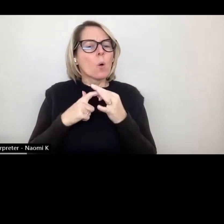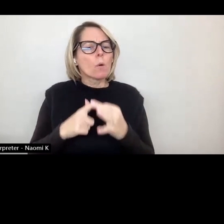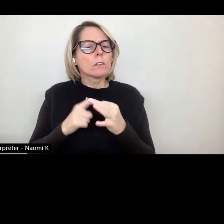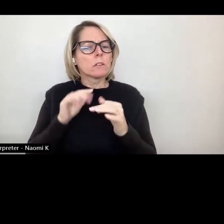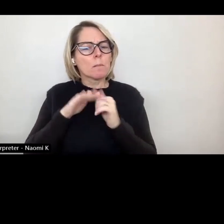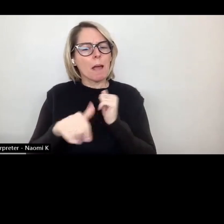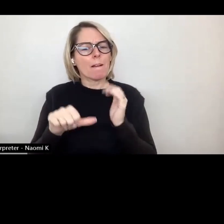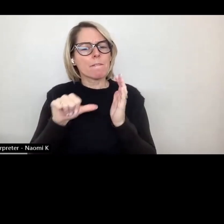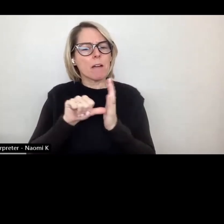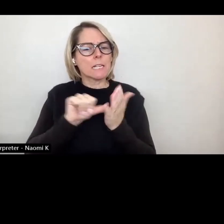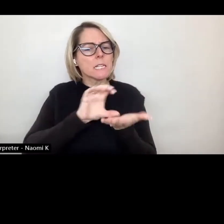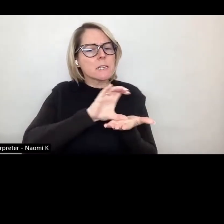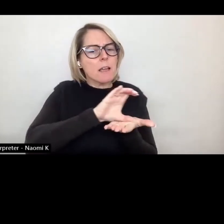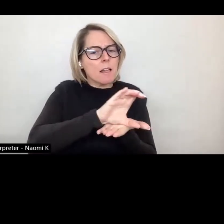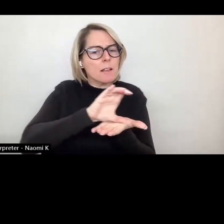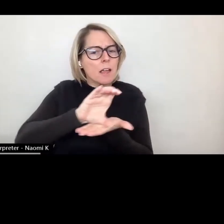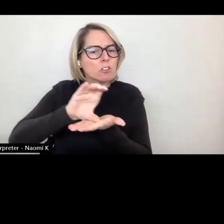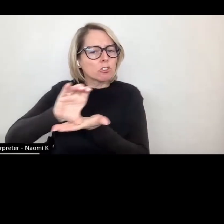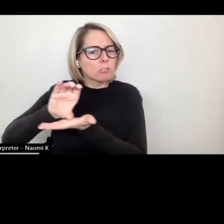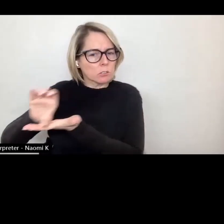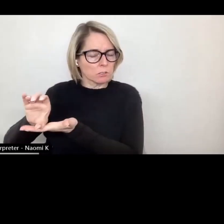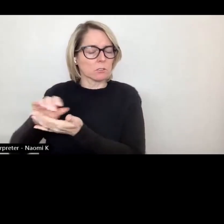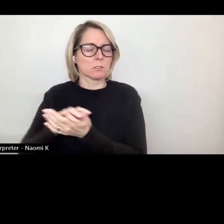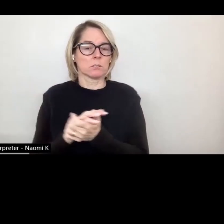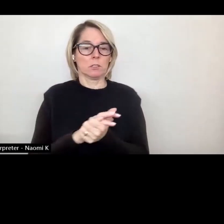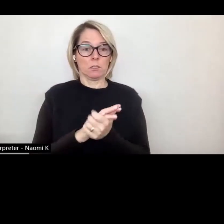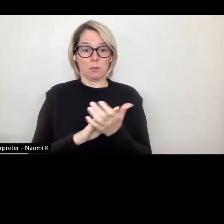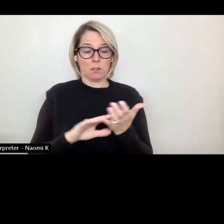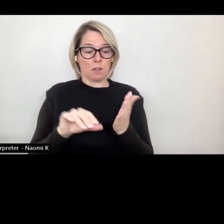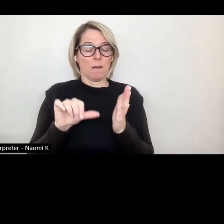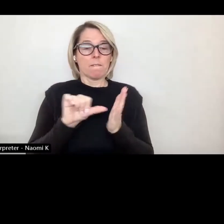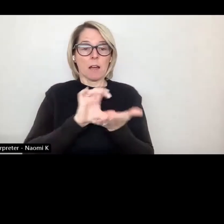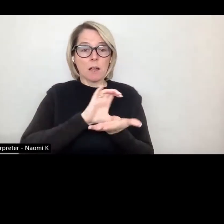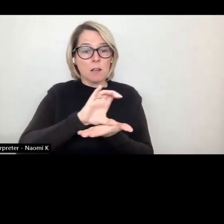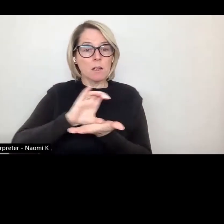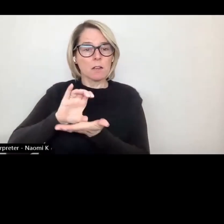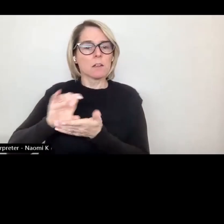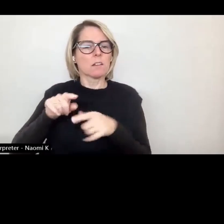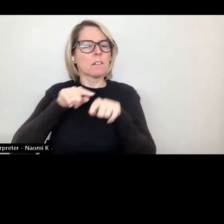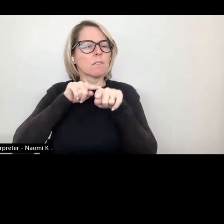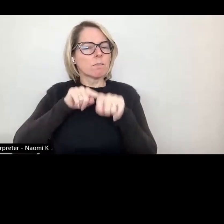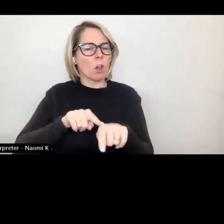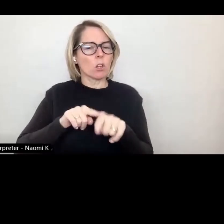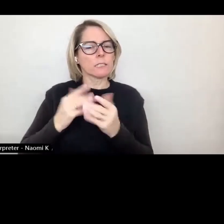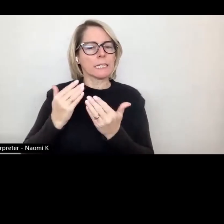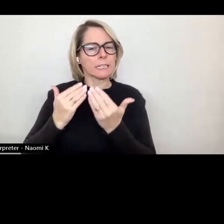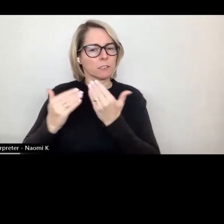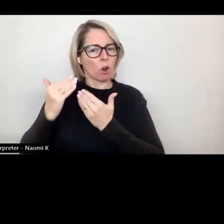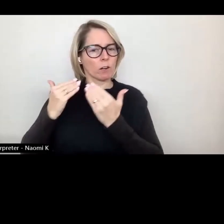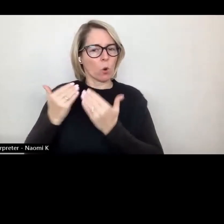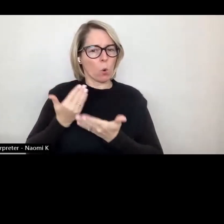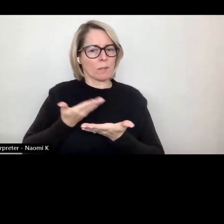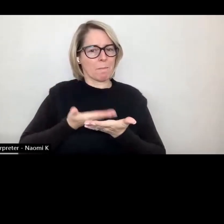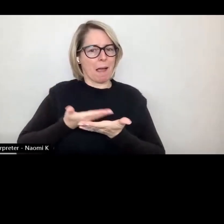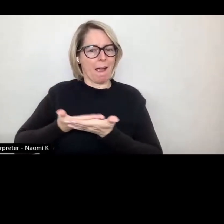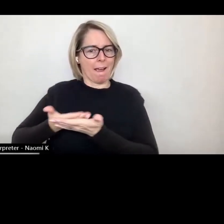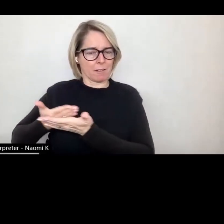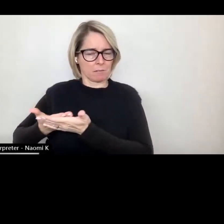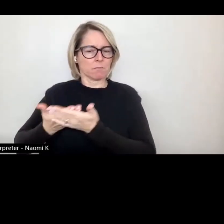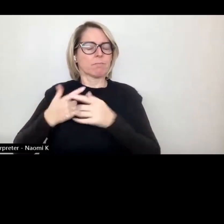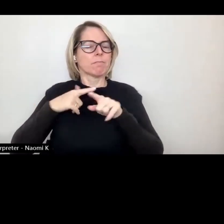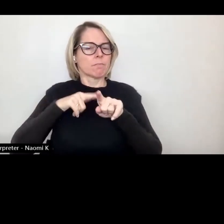That funding allocations are based on historical demand and the 2021 census and estimated carer populations.